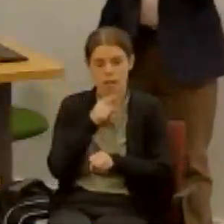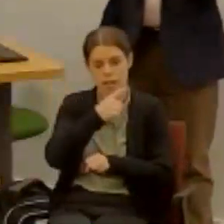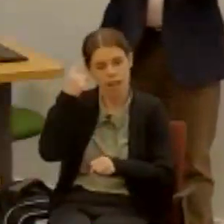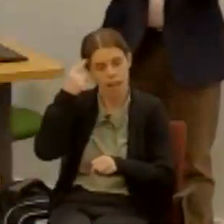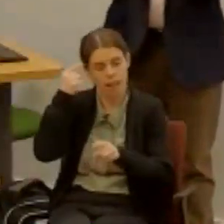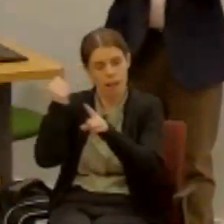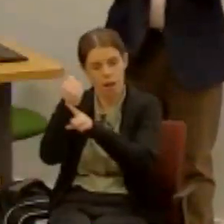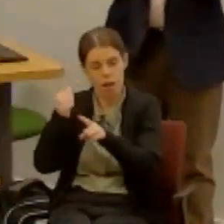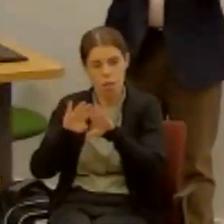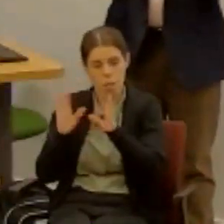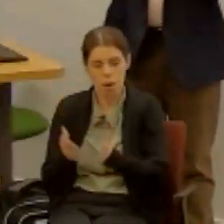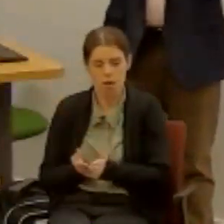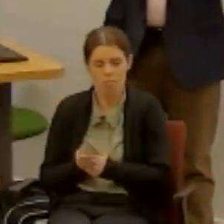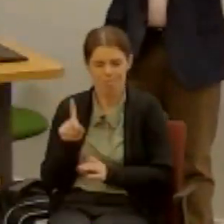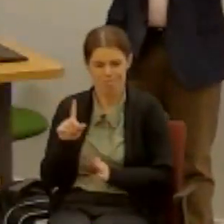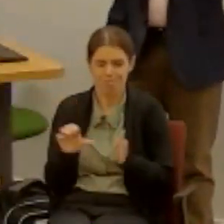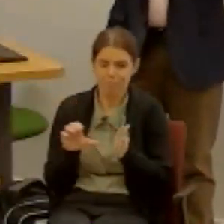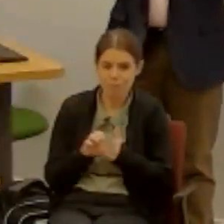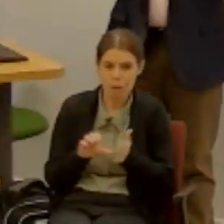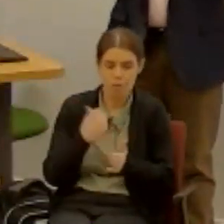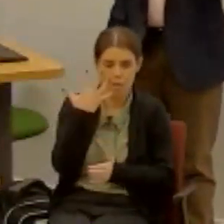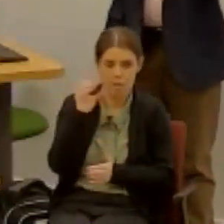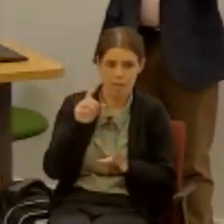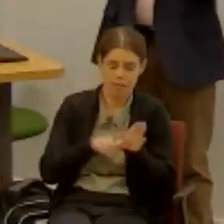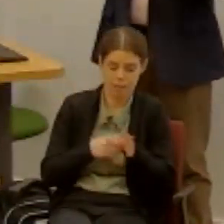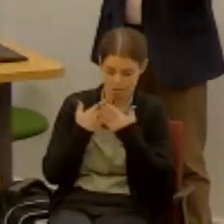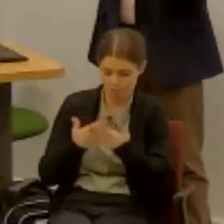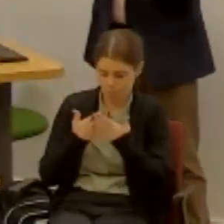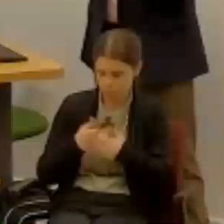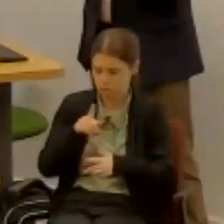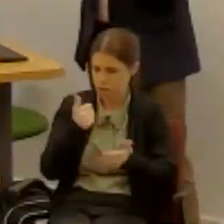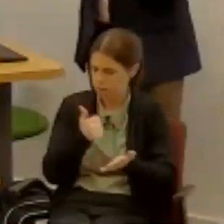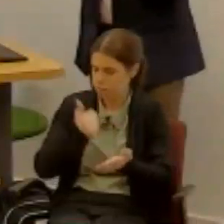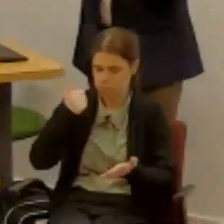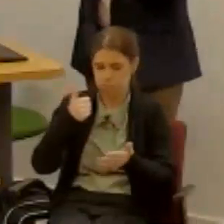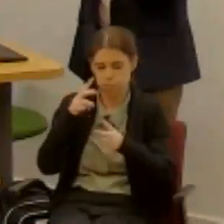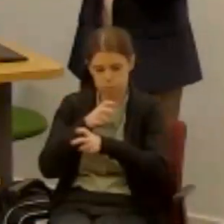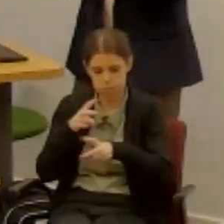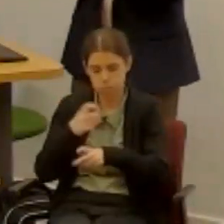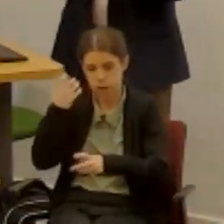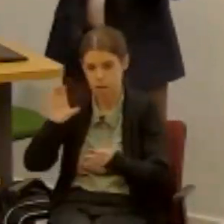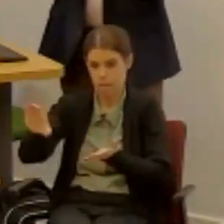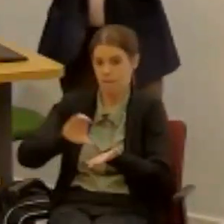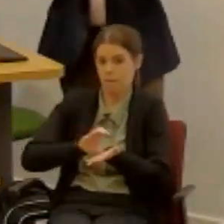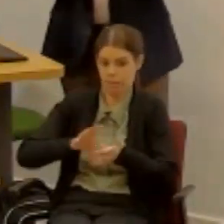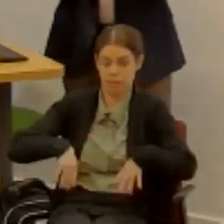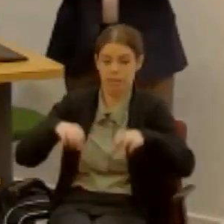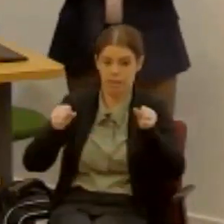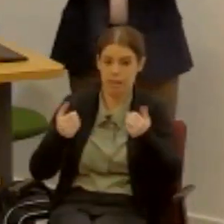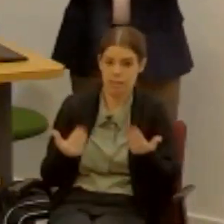There's a bit problem with that, because clearly setting up a 50-year study really for safe and good funded. We started to think setting up is really tough.